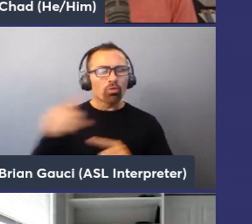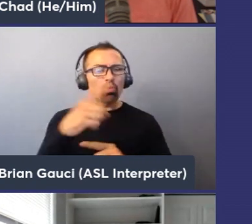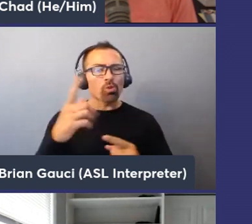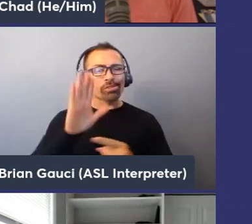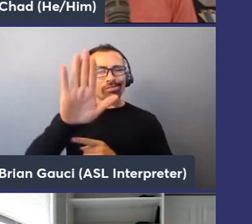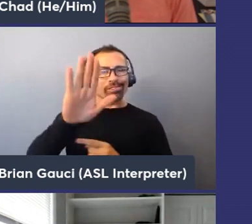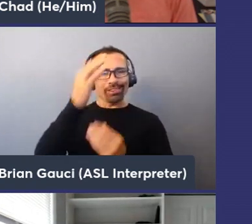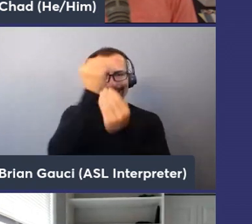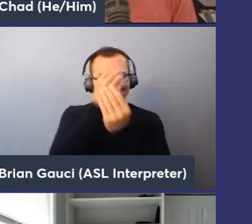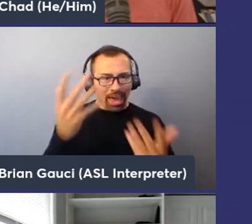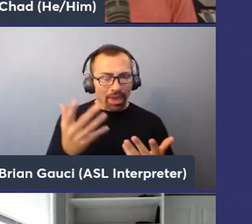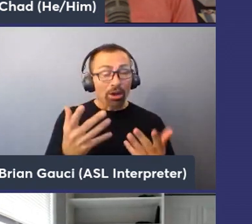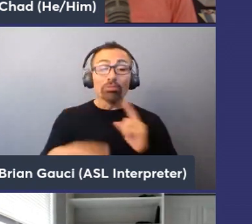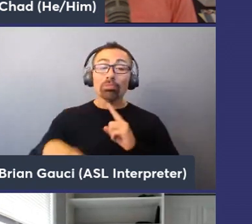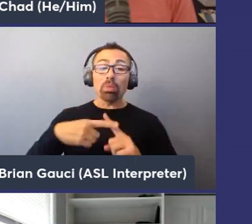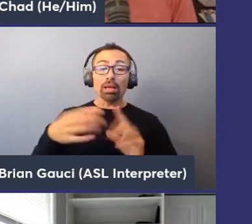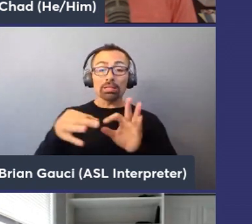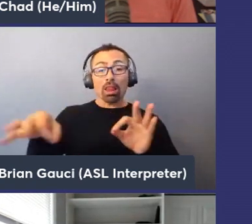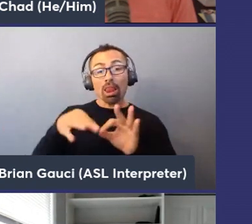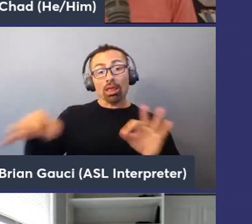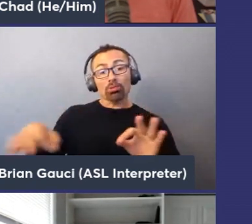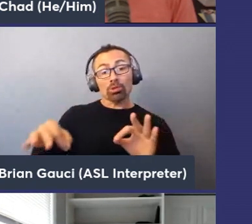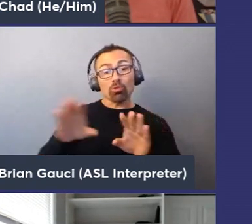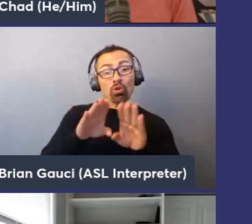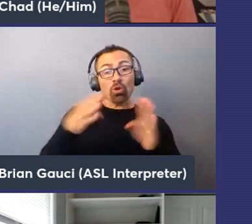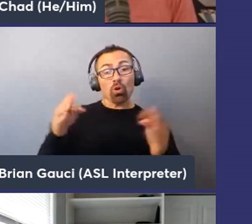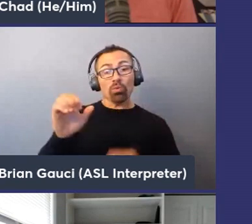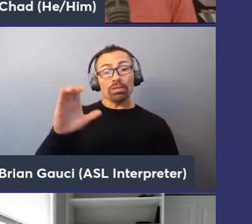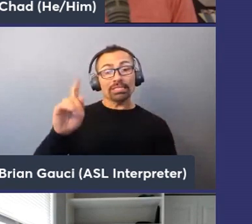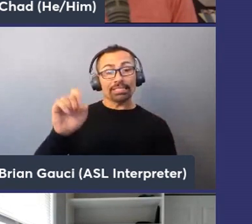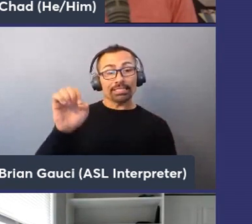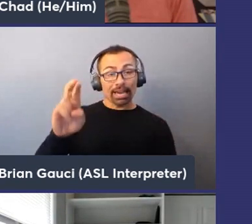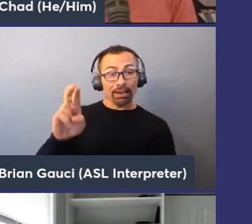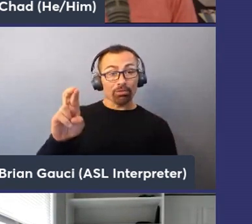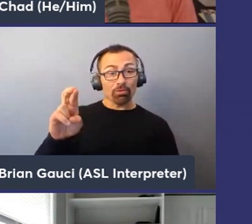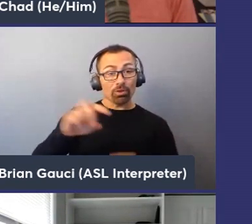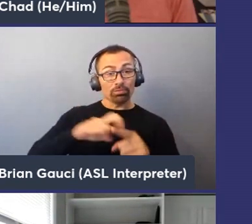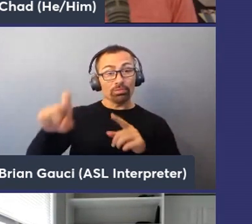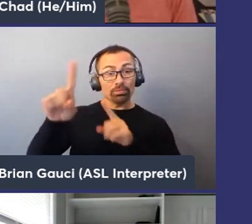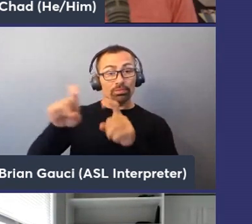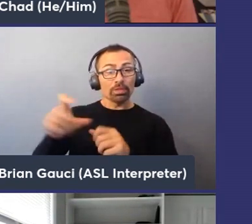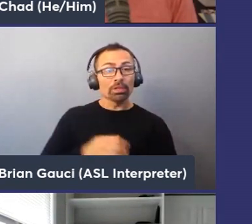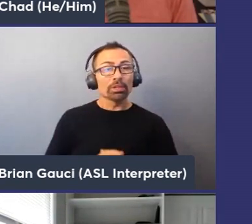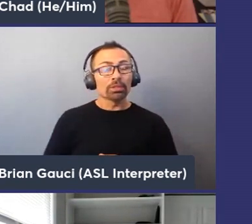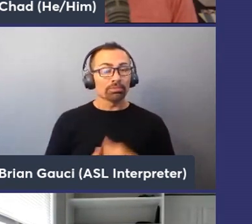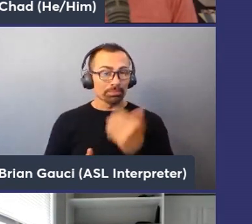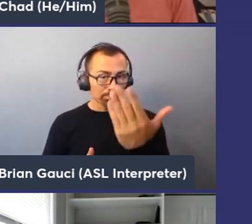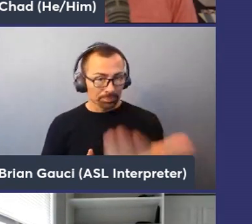First, just to get started, let's take a look at what does a graph of an AWS account look like.